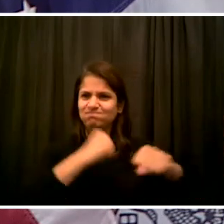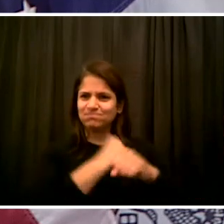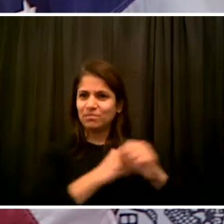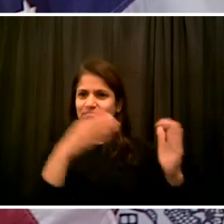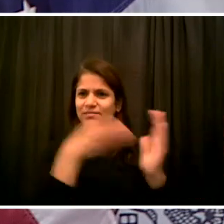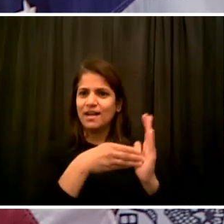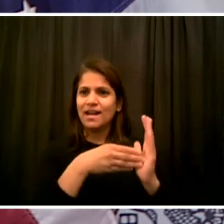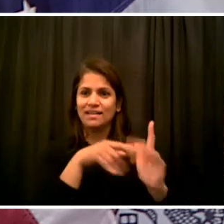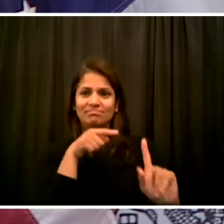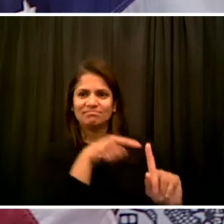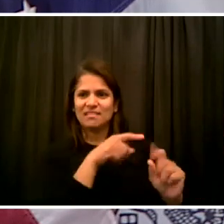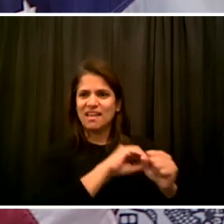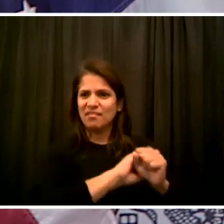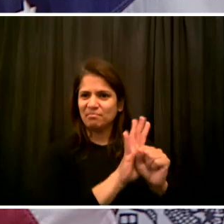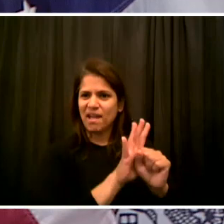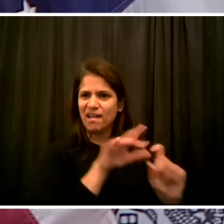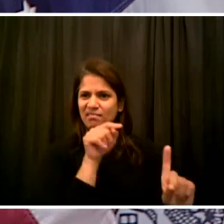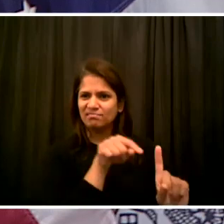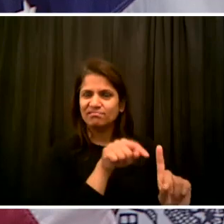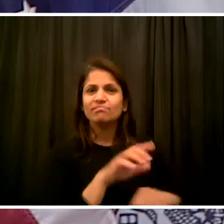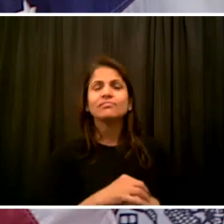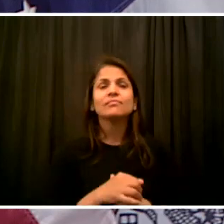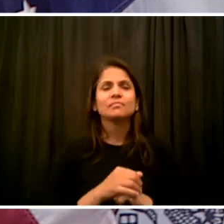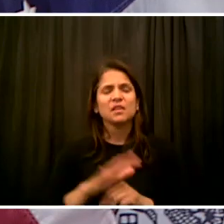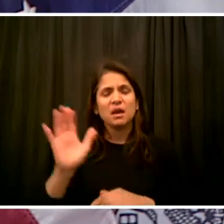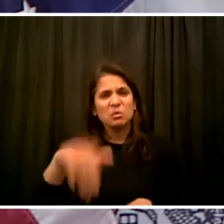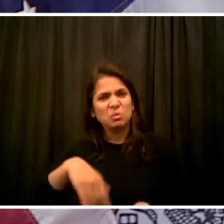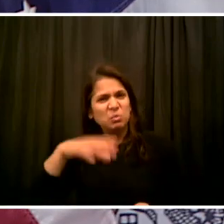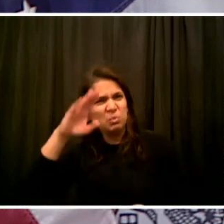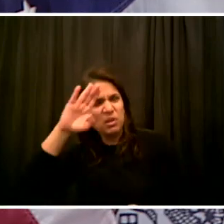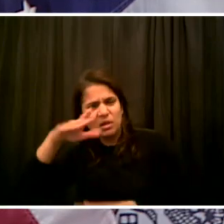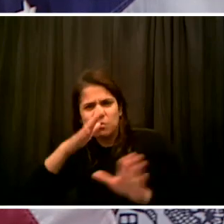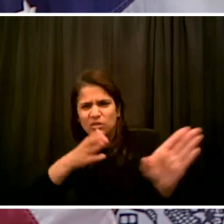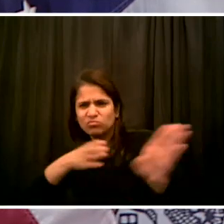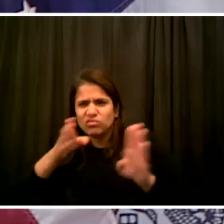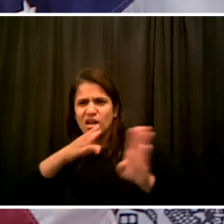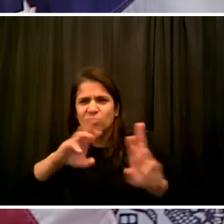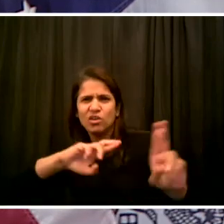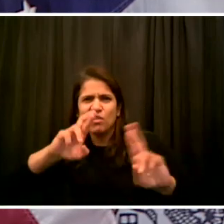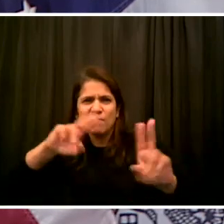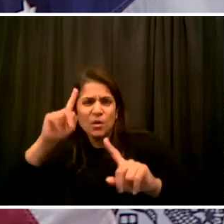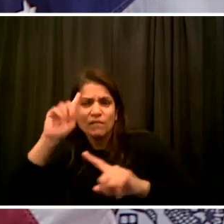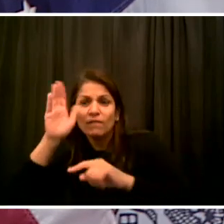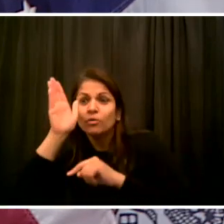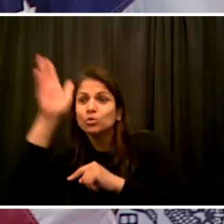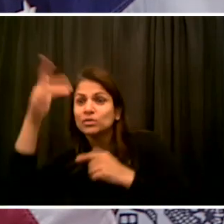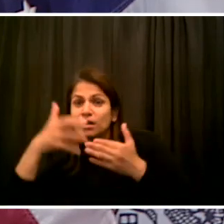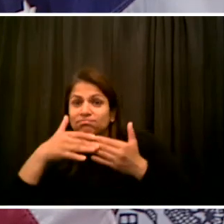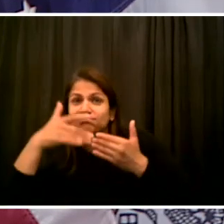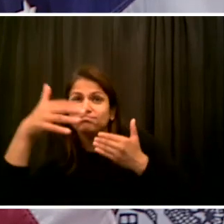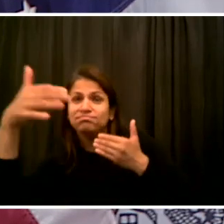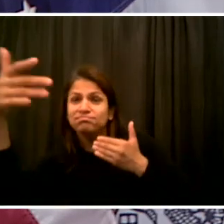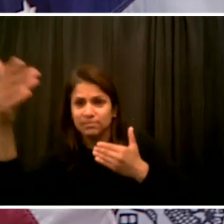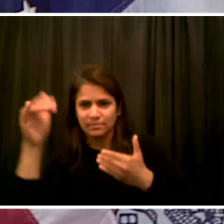VERY MEIANNGUFL. BUT WE WILL BE READY FOR EVERYTHING GOING FORWARD. AND IT CONTINUES WITH WHAT HAS